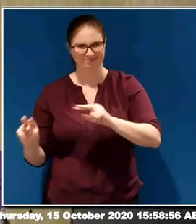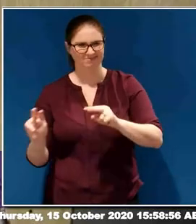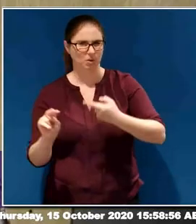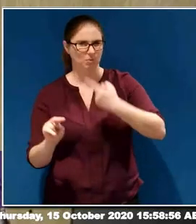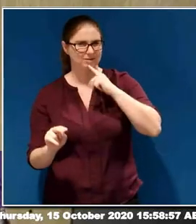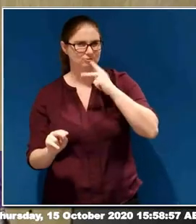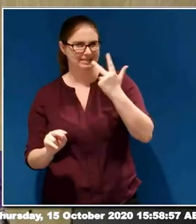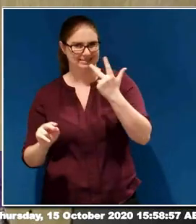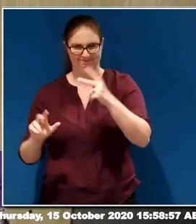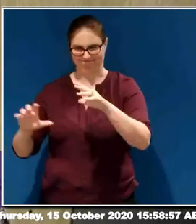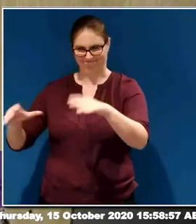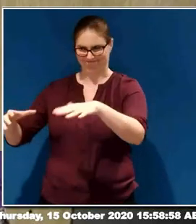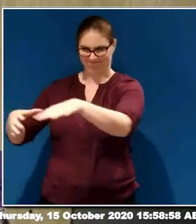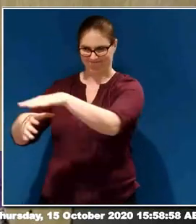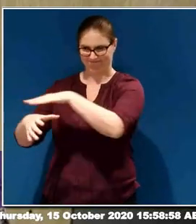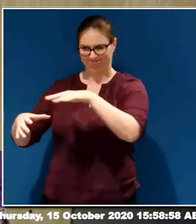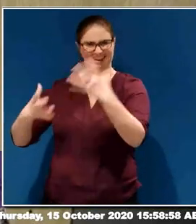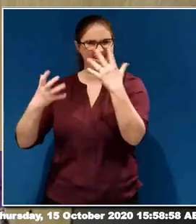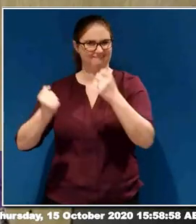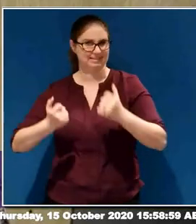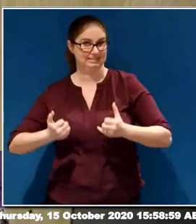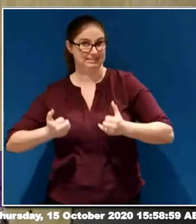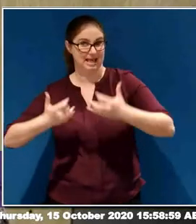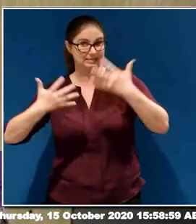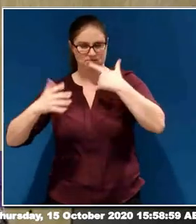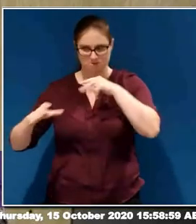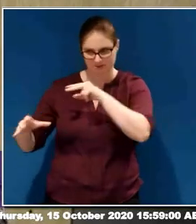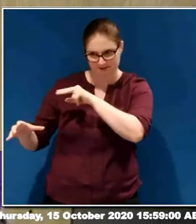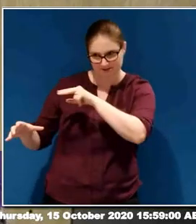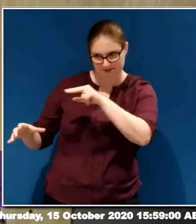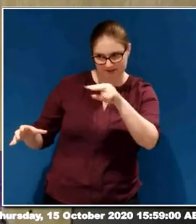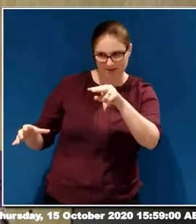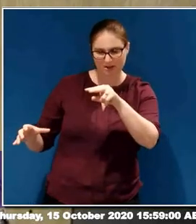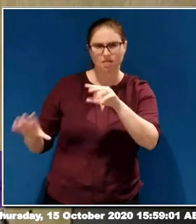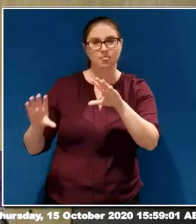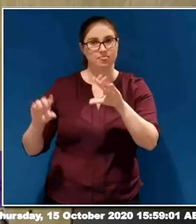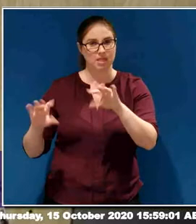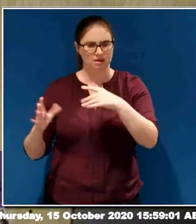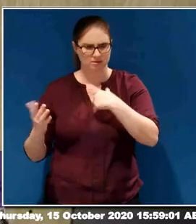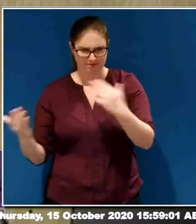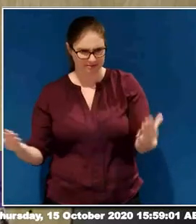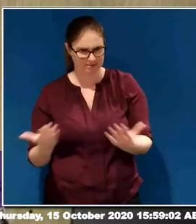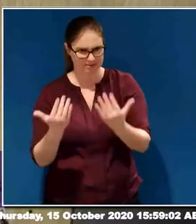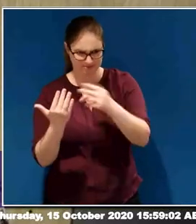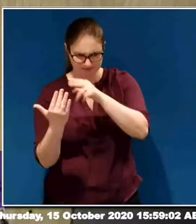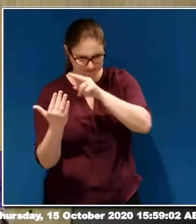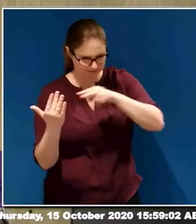And we looked at their reading performance from Grade 1 through to Grade 3, and